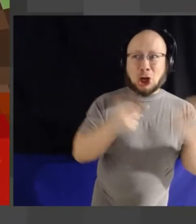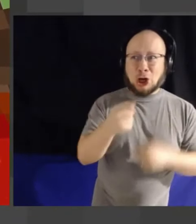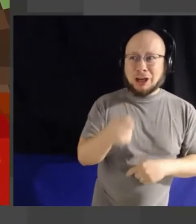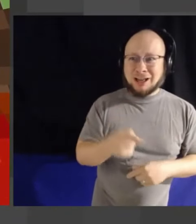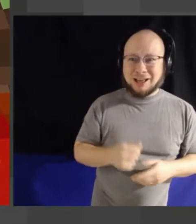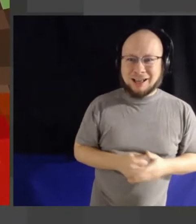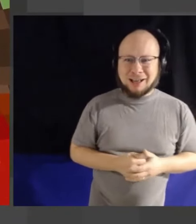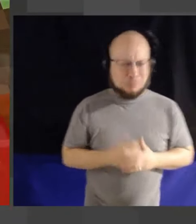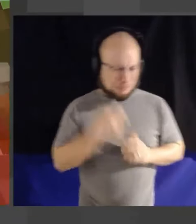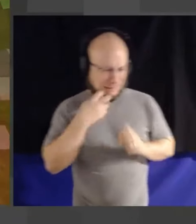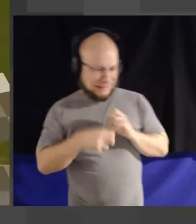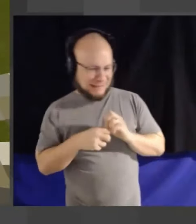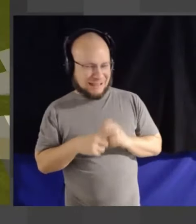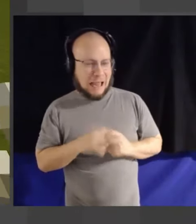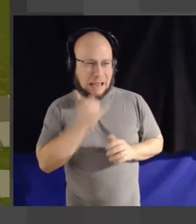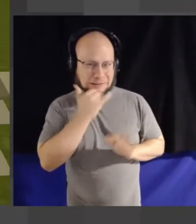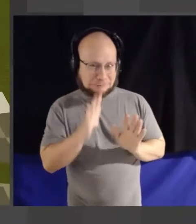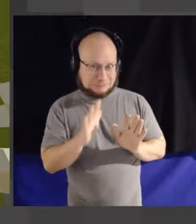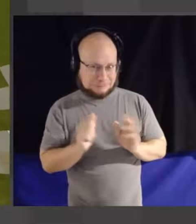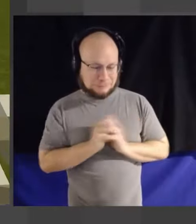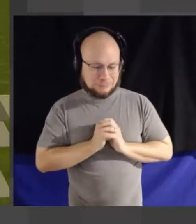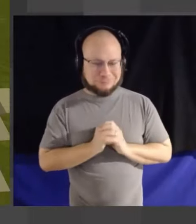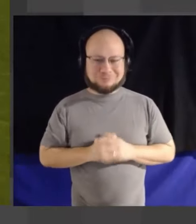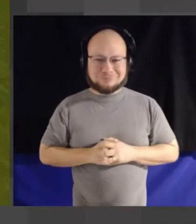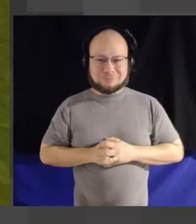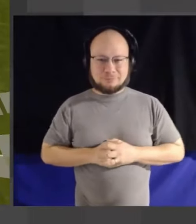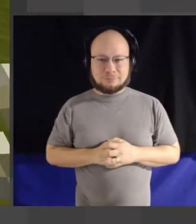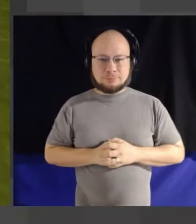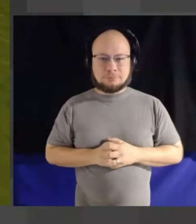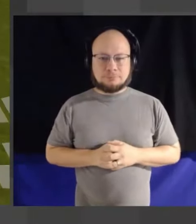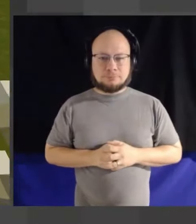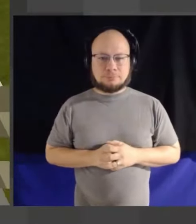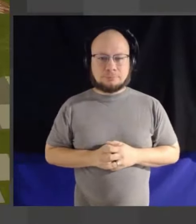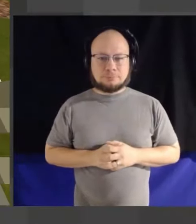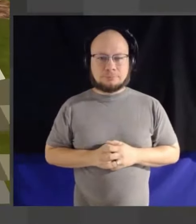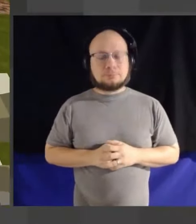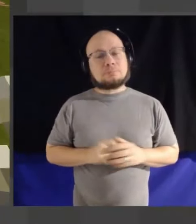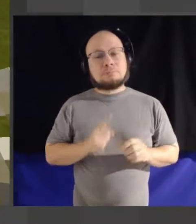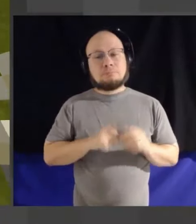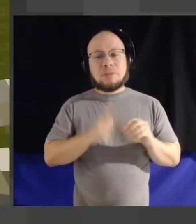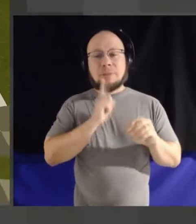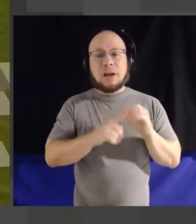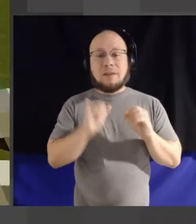YOU KNOCKED ME IN THE LAVA. THAT WAS SO MEAN.